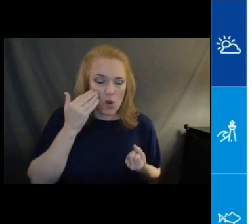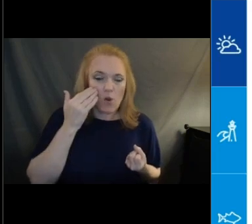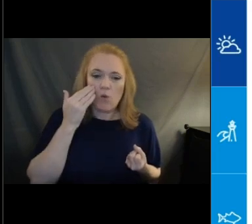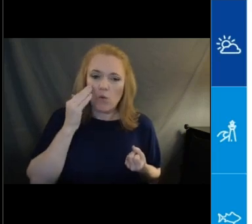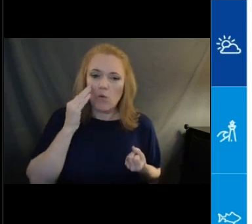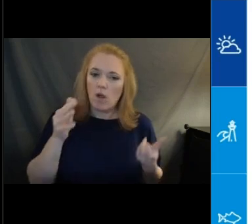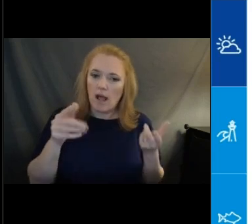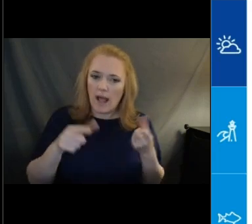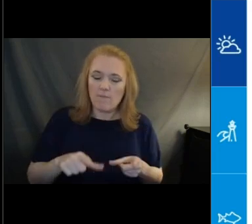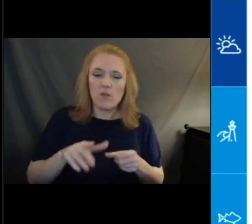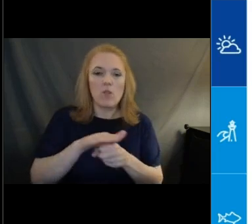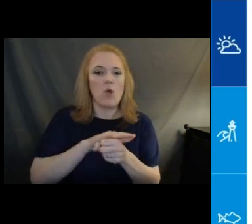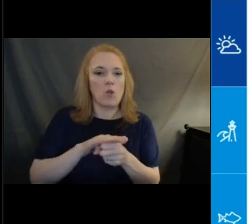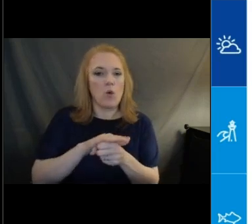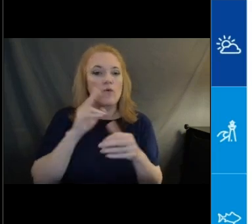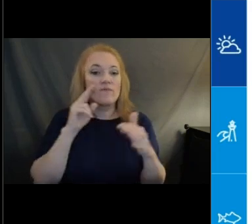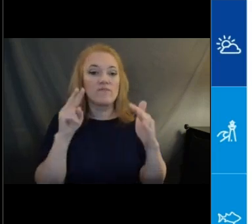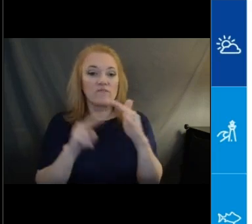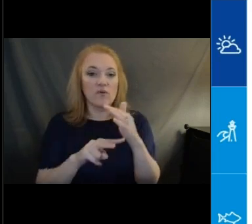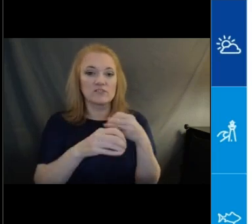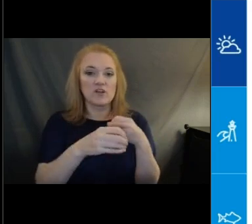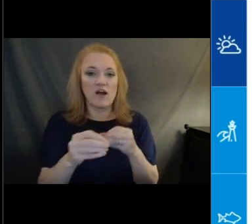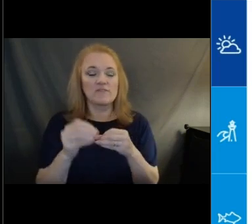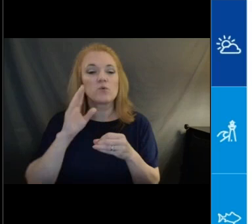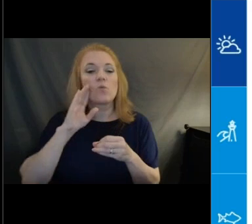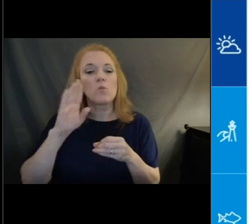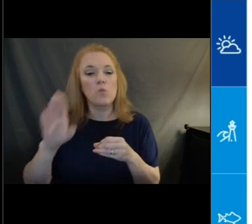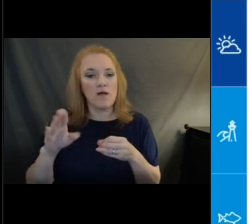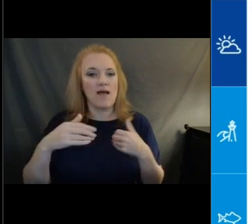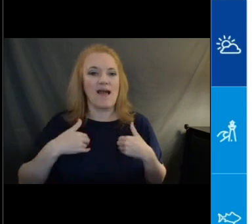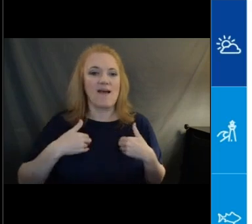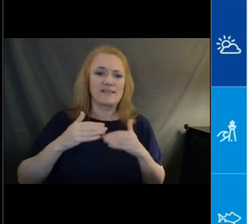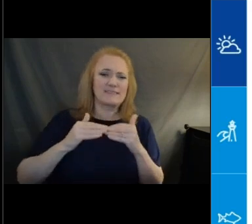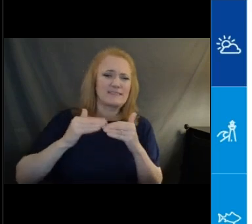our local forecast offices will issue excessive heat watches, heat advisories,